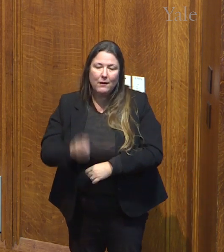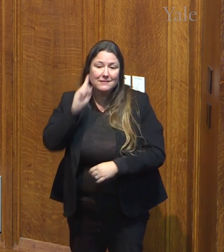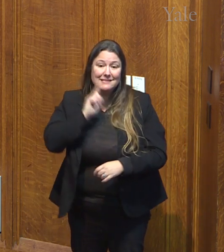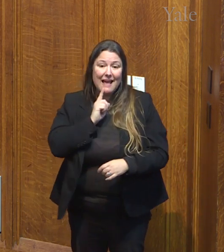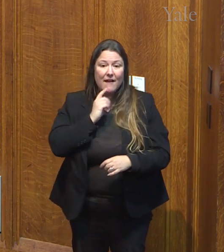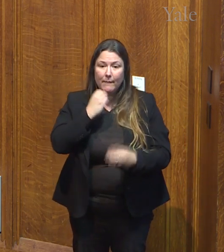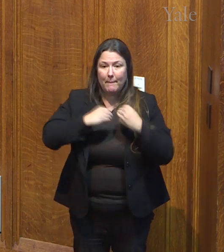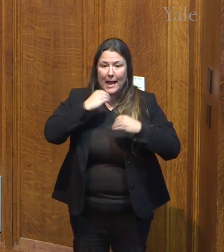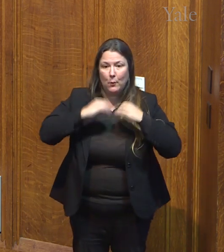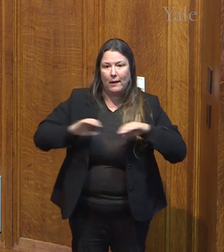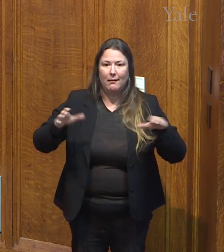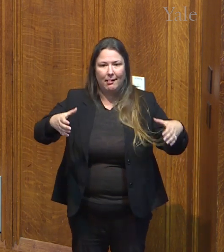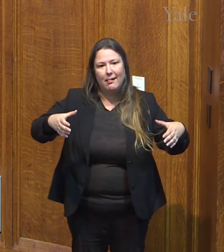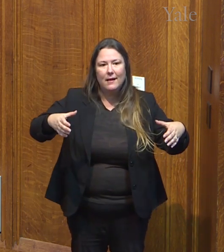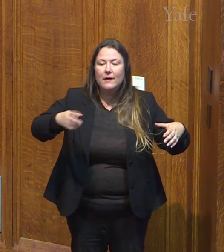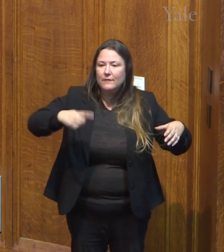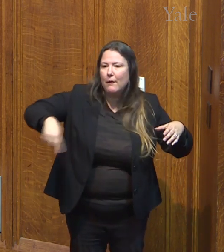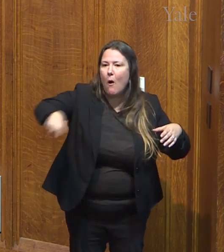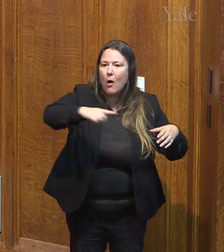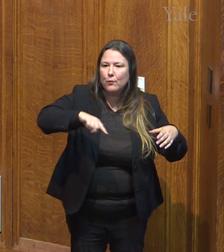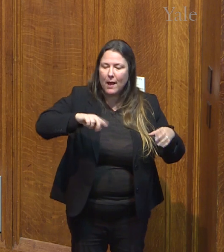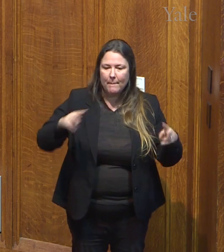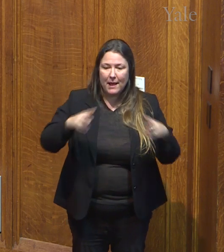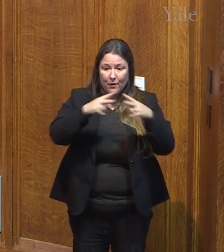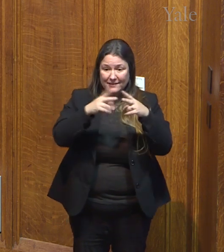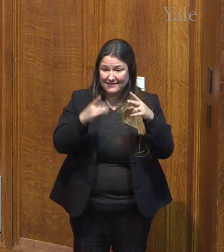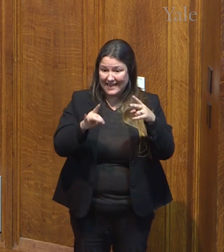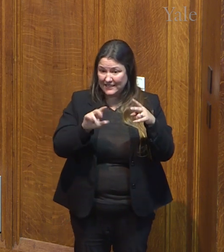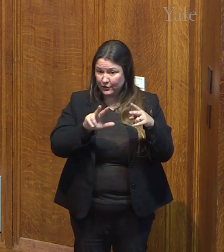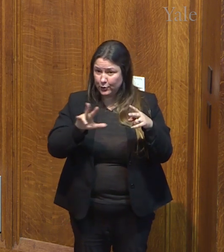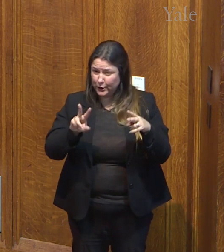all around Paris between 1832 and 1869 or so.